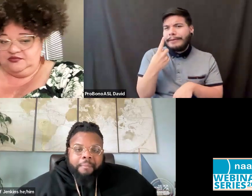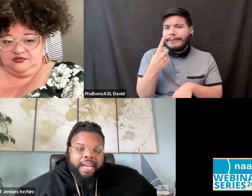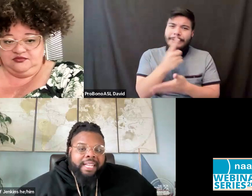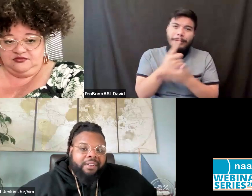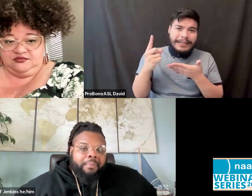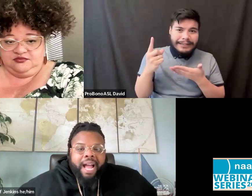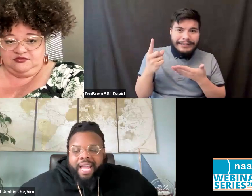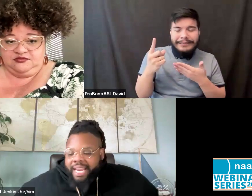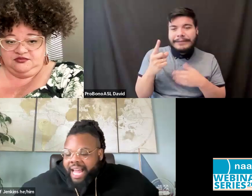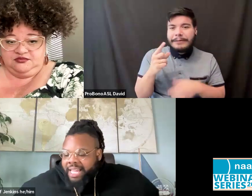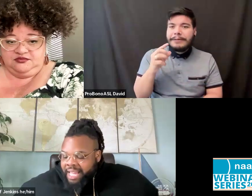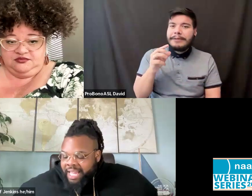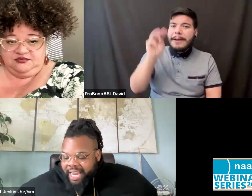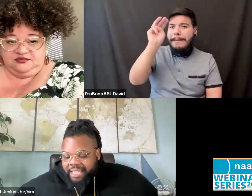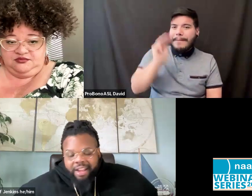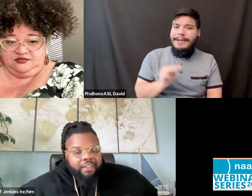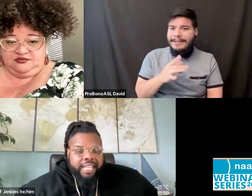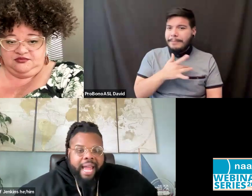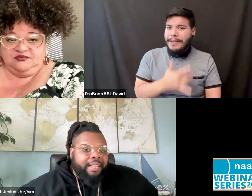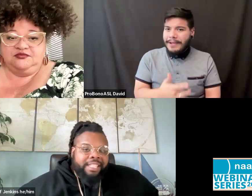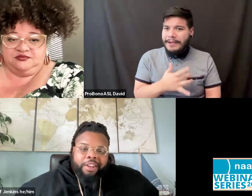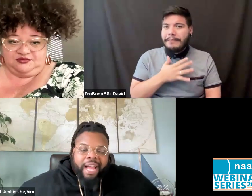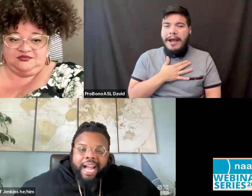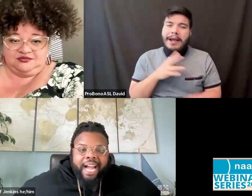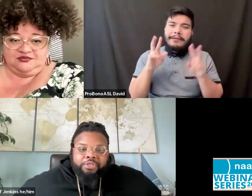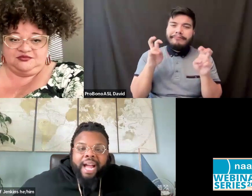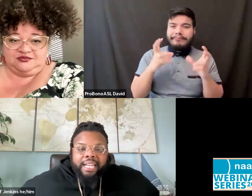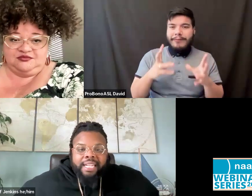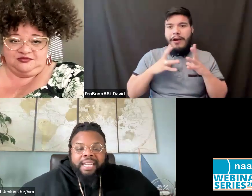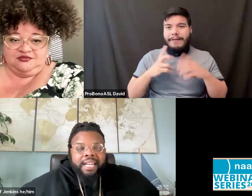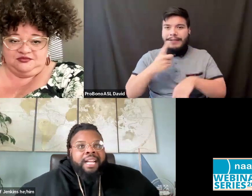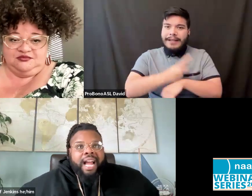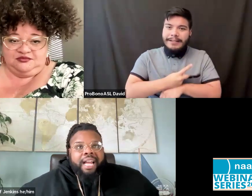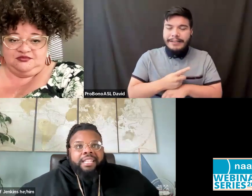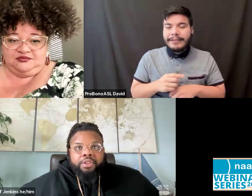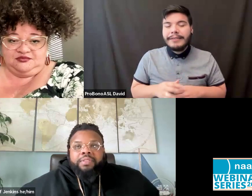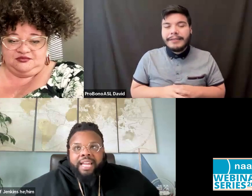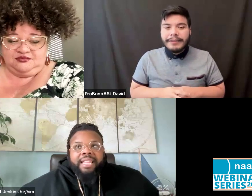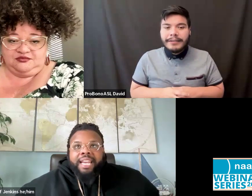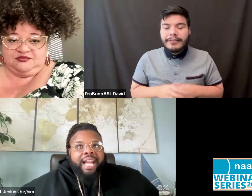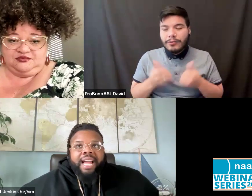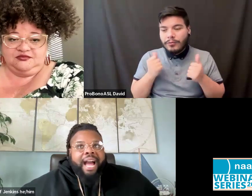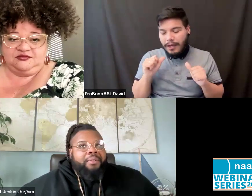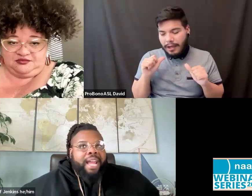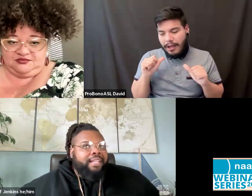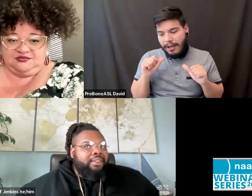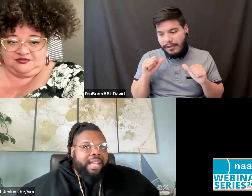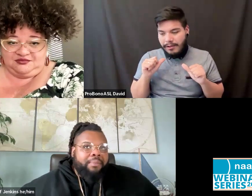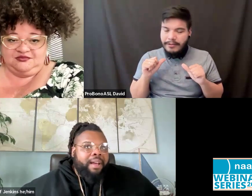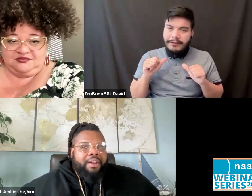Mondays are my like days off Sabbath. So like, I try to do that. Like, I don't want to answer emails.